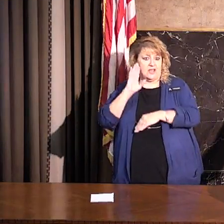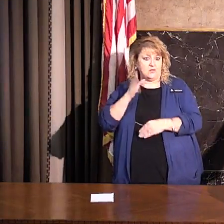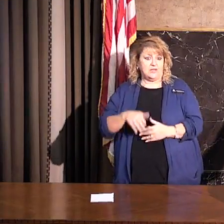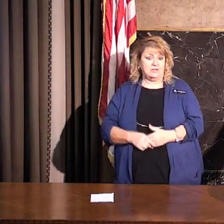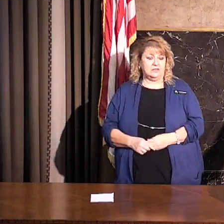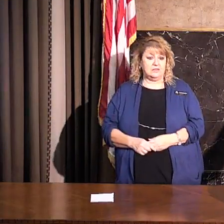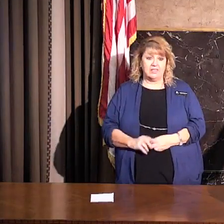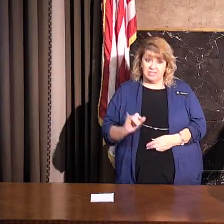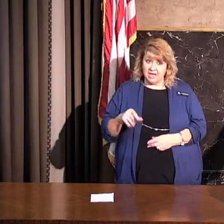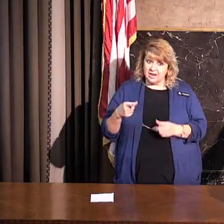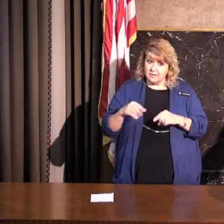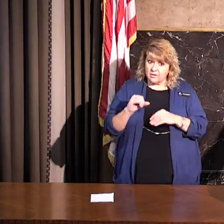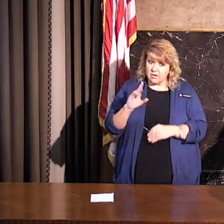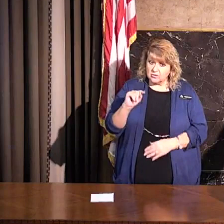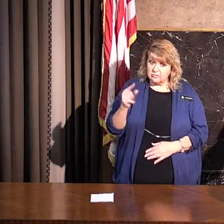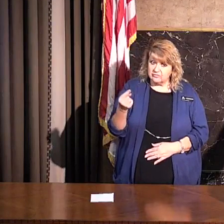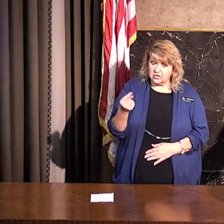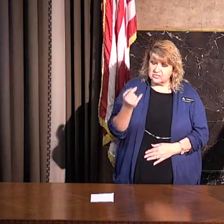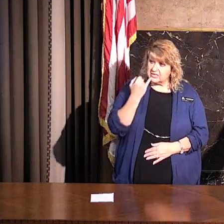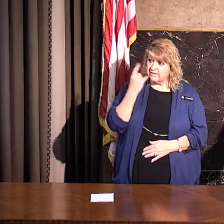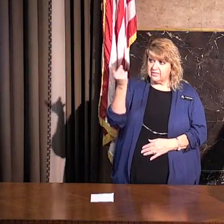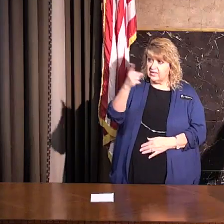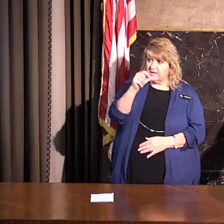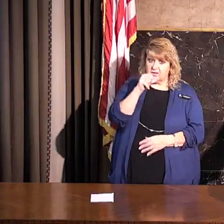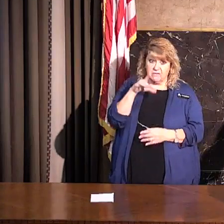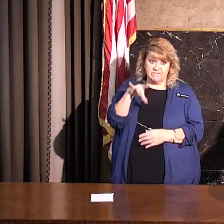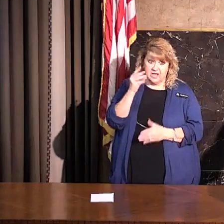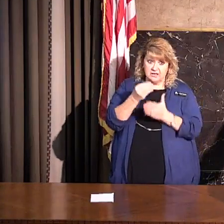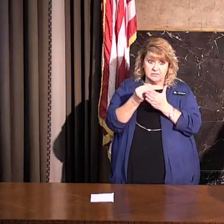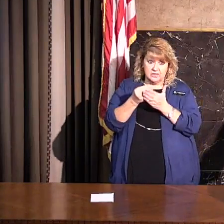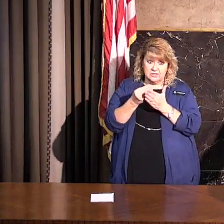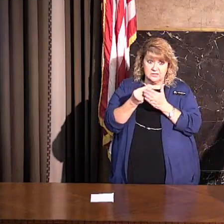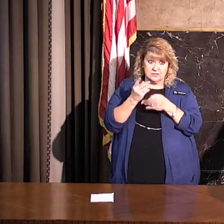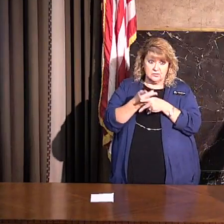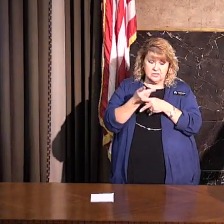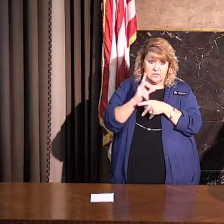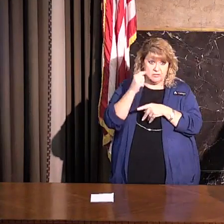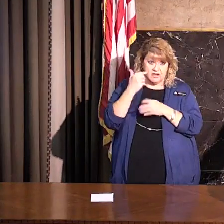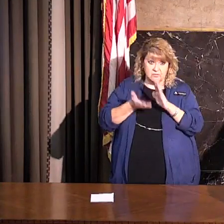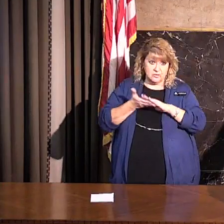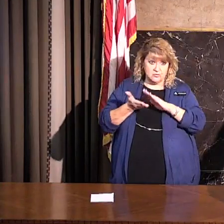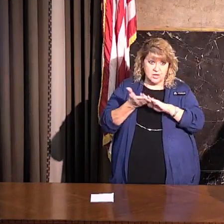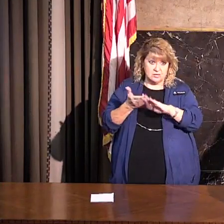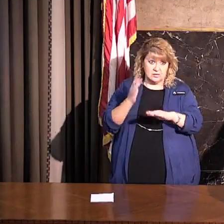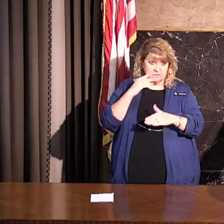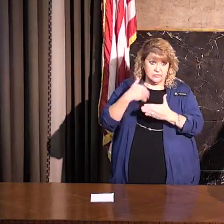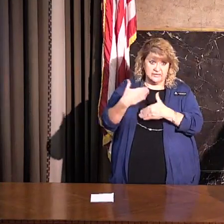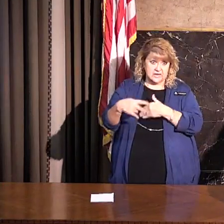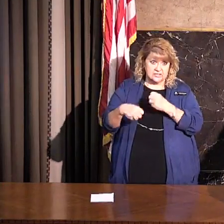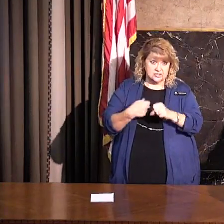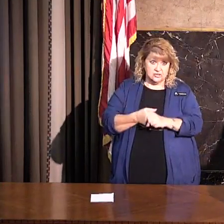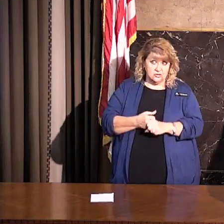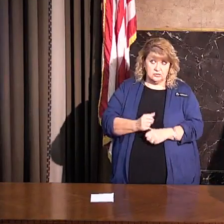would happen on the first of October As you know, if they don't, if they don't find money to keep the government open